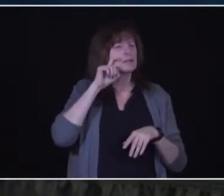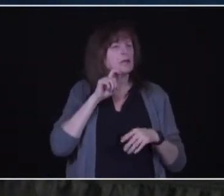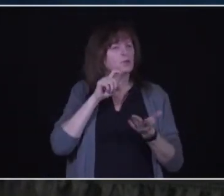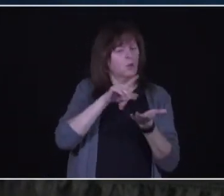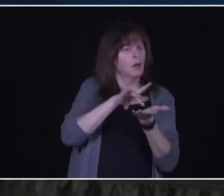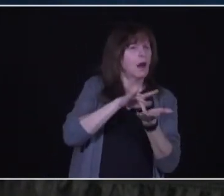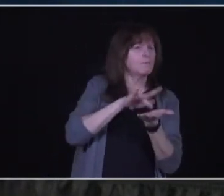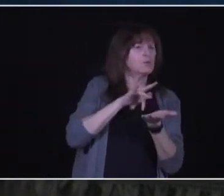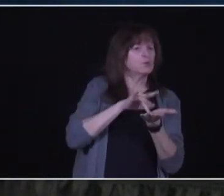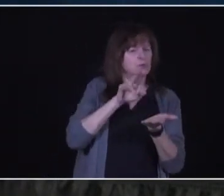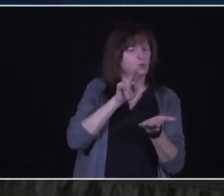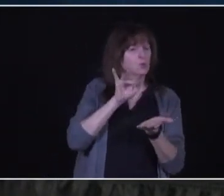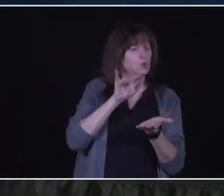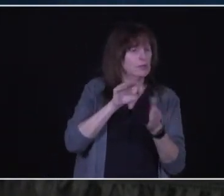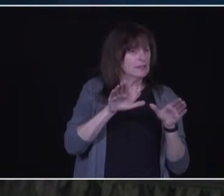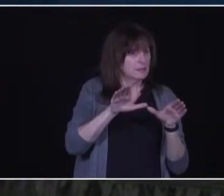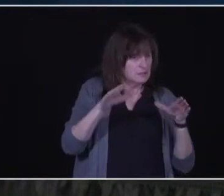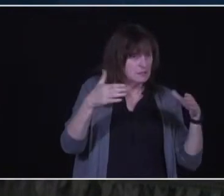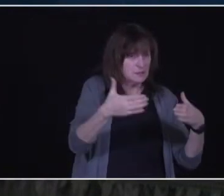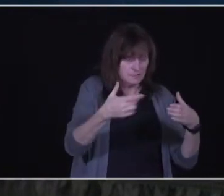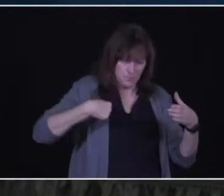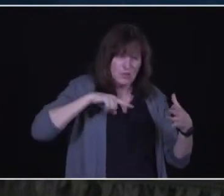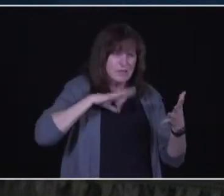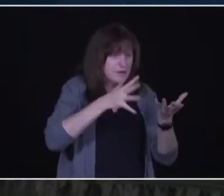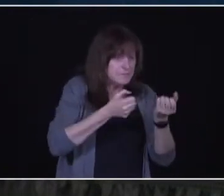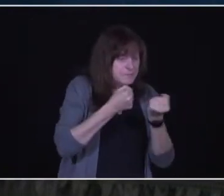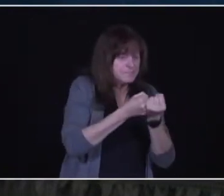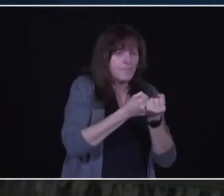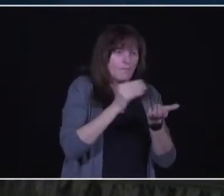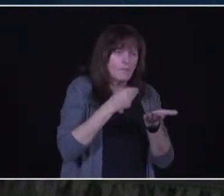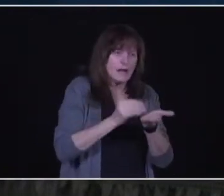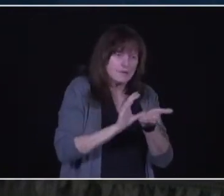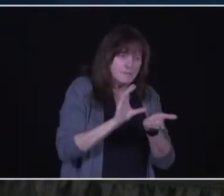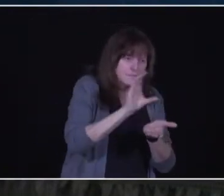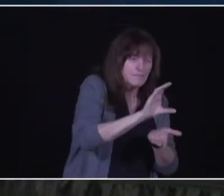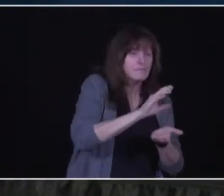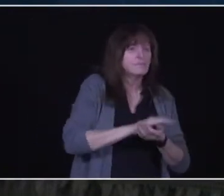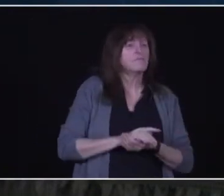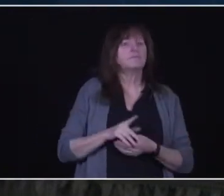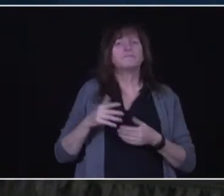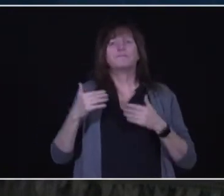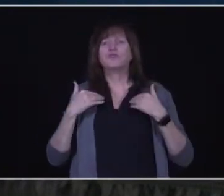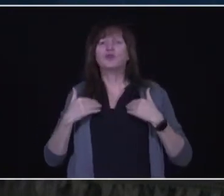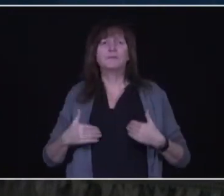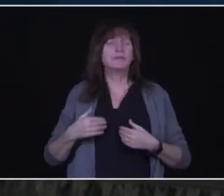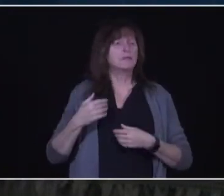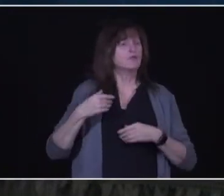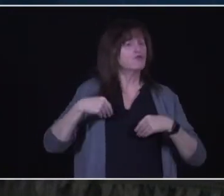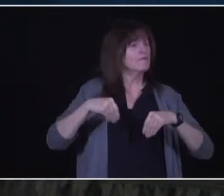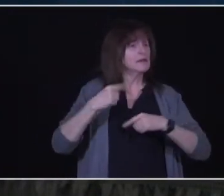I cannot think of a better way to recognize human trafficking awareness day then by adding new tools to the bite.